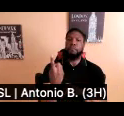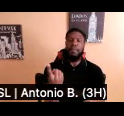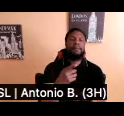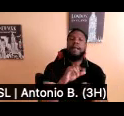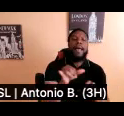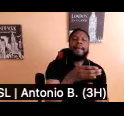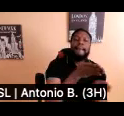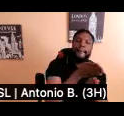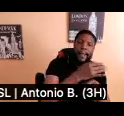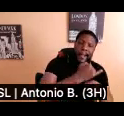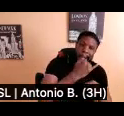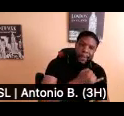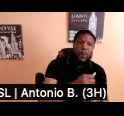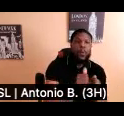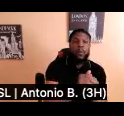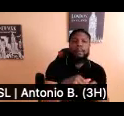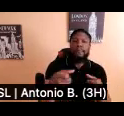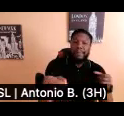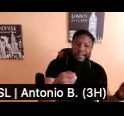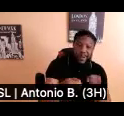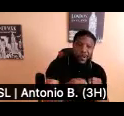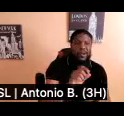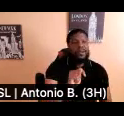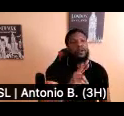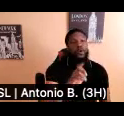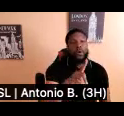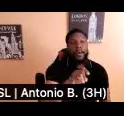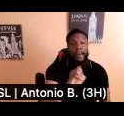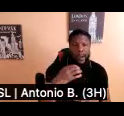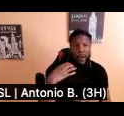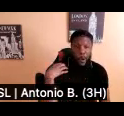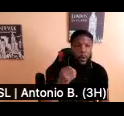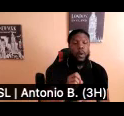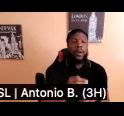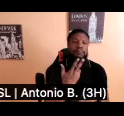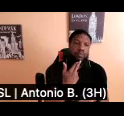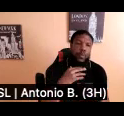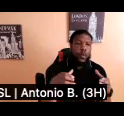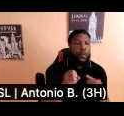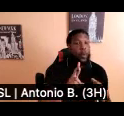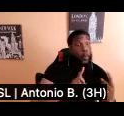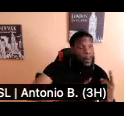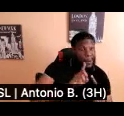trained coaches who help students in small groups or one on one. But because of COVID,